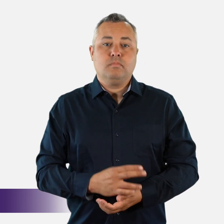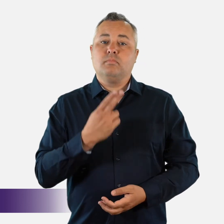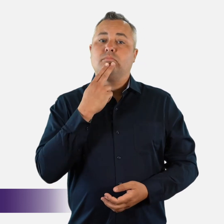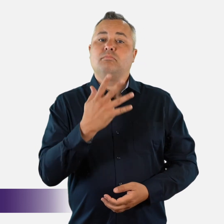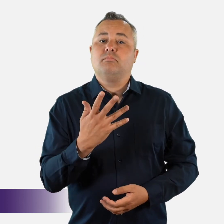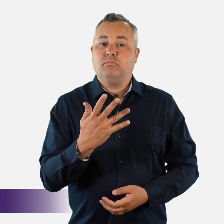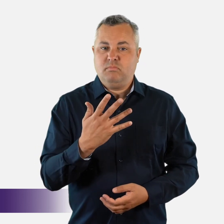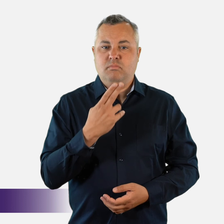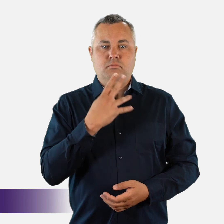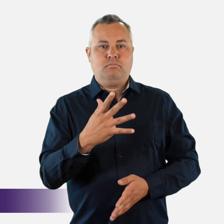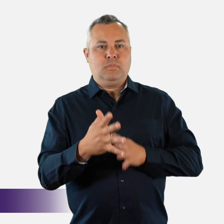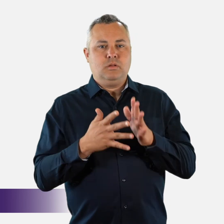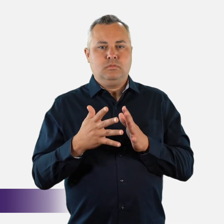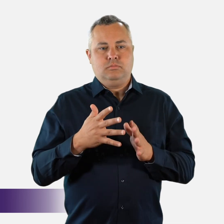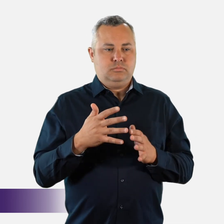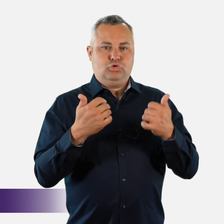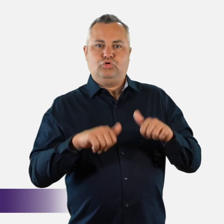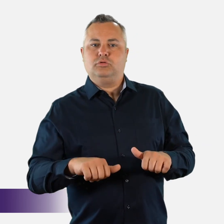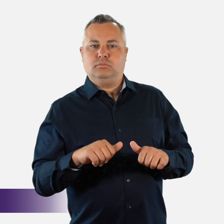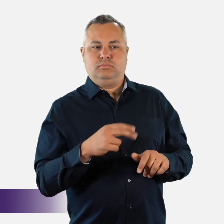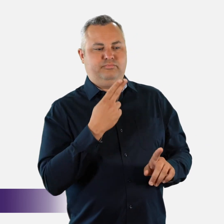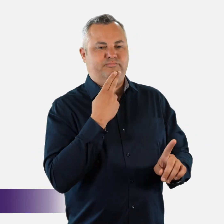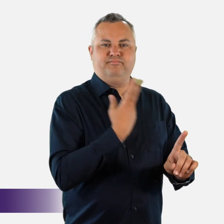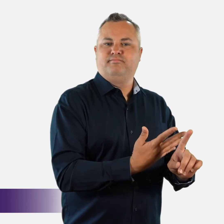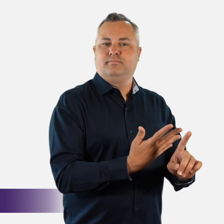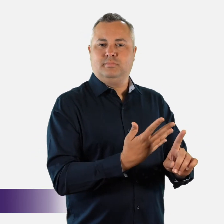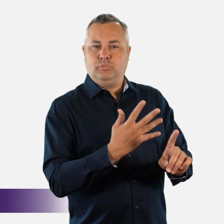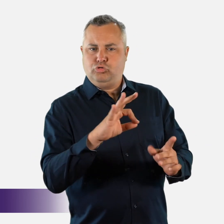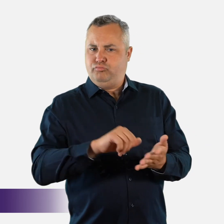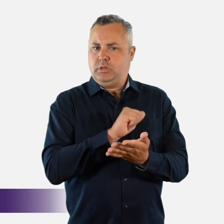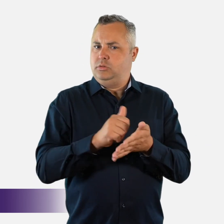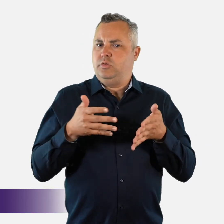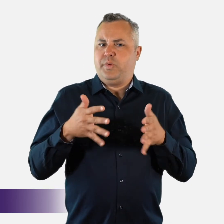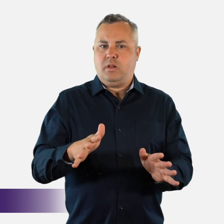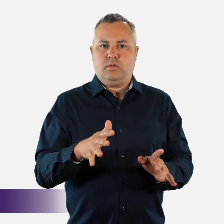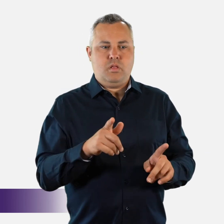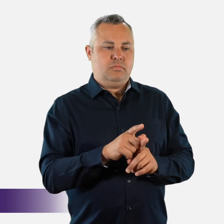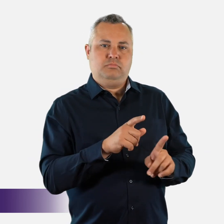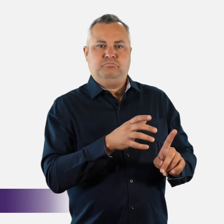• Exploitation – means the improper use of another person or the improper use of